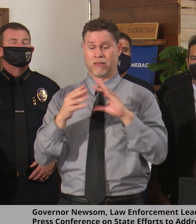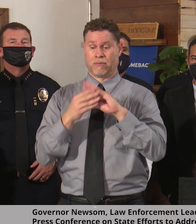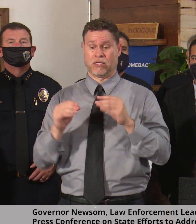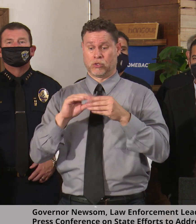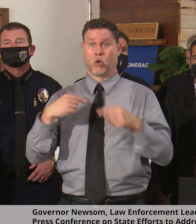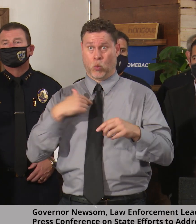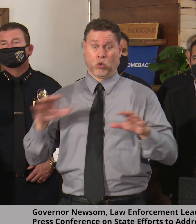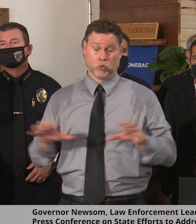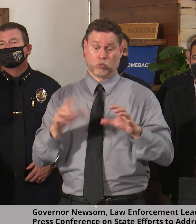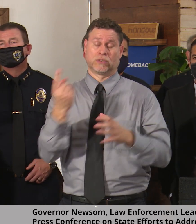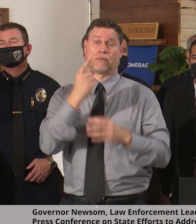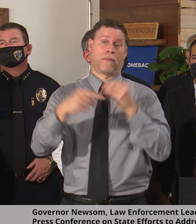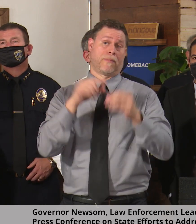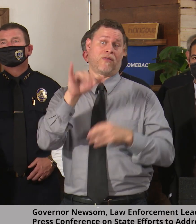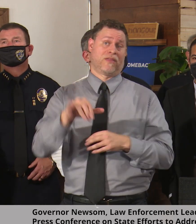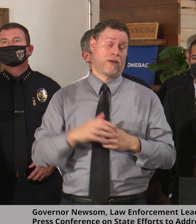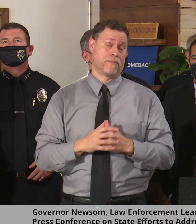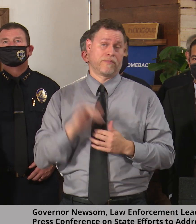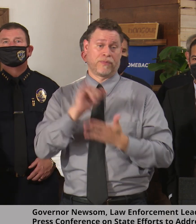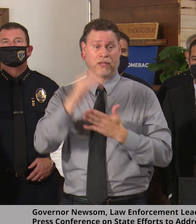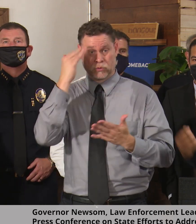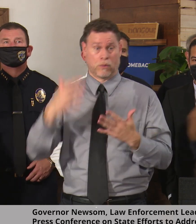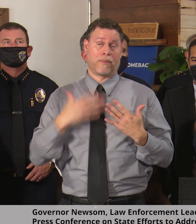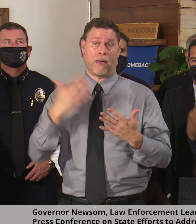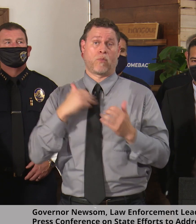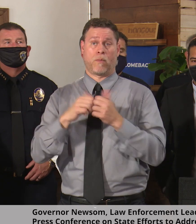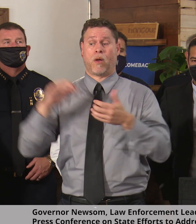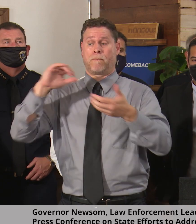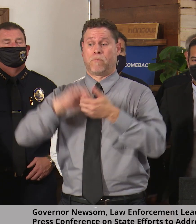doing something about it and that's why I'm so happy with my partners here and the governor's